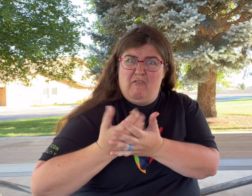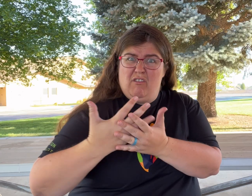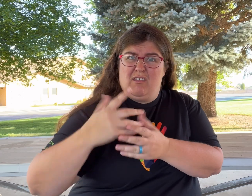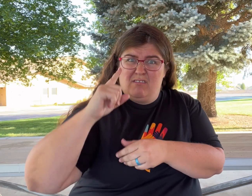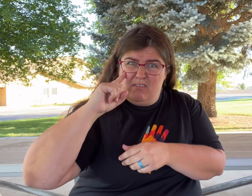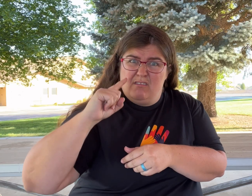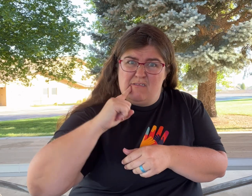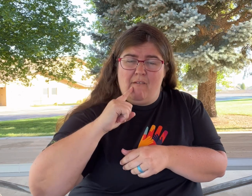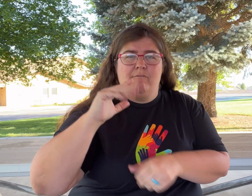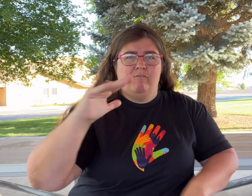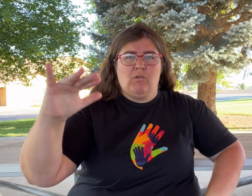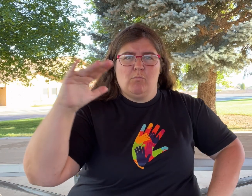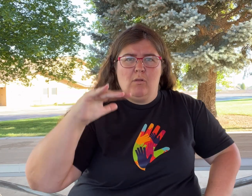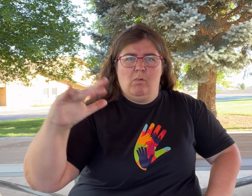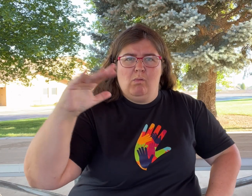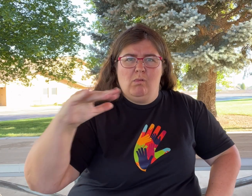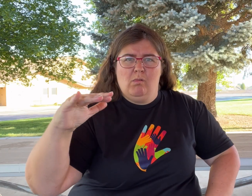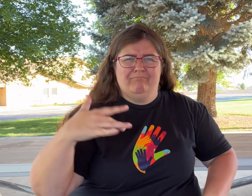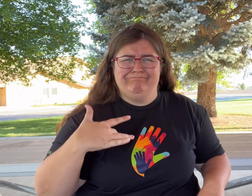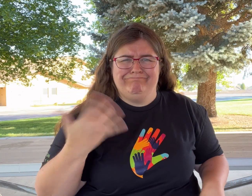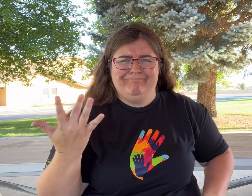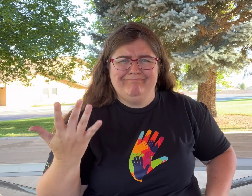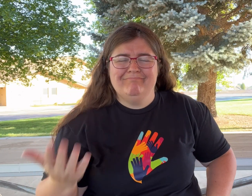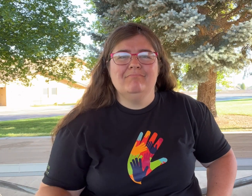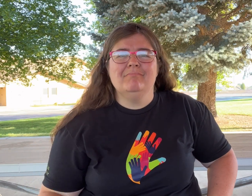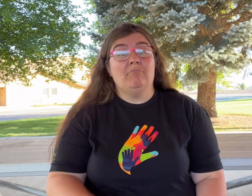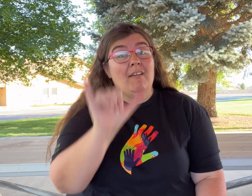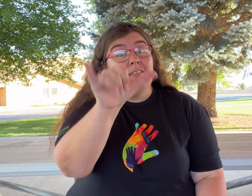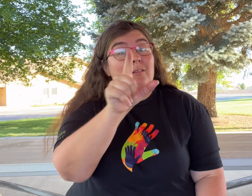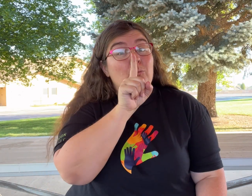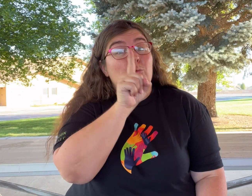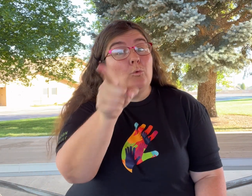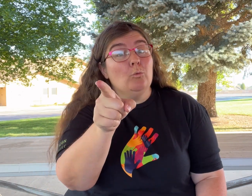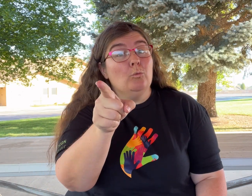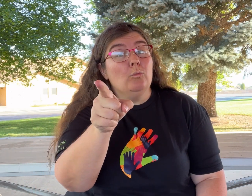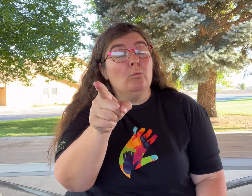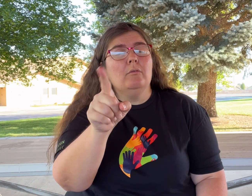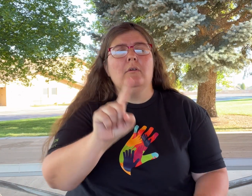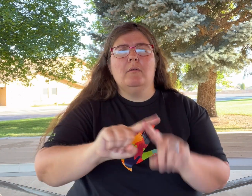and everything, who fingerspell. What's up with that?" That's true. You're going to see that,